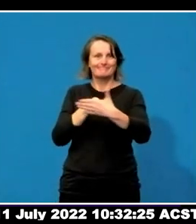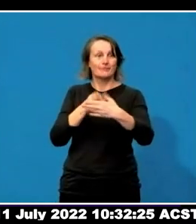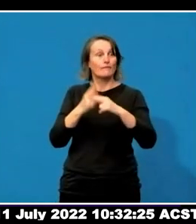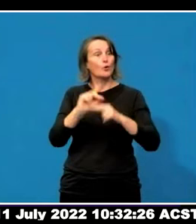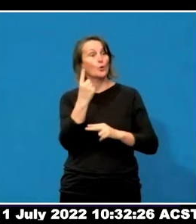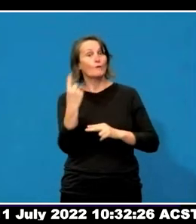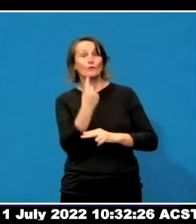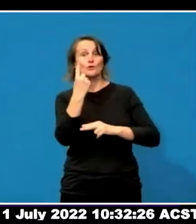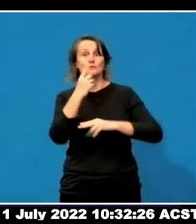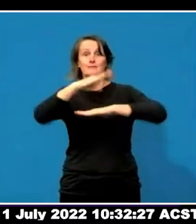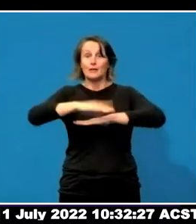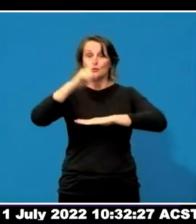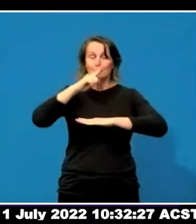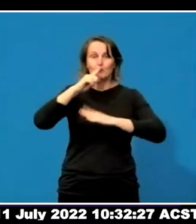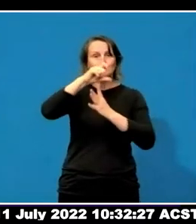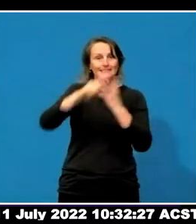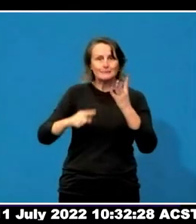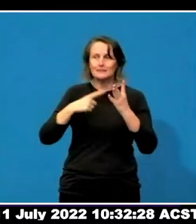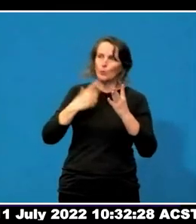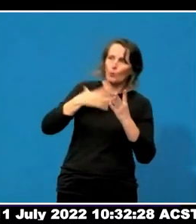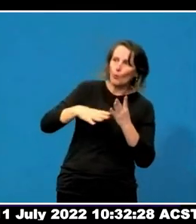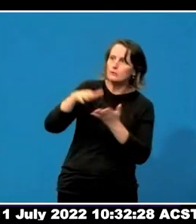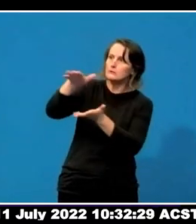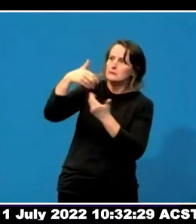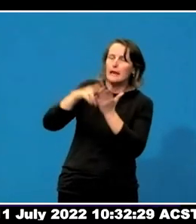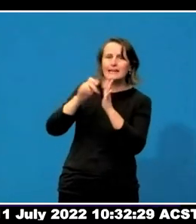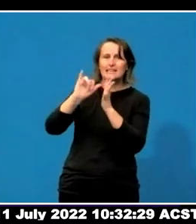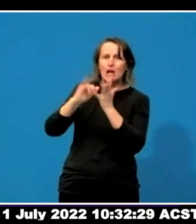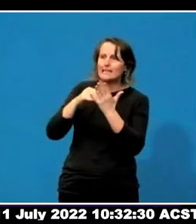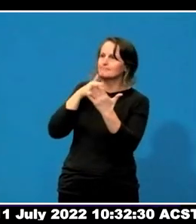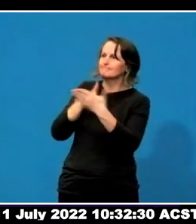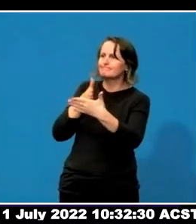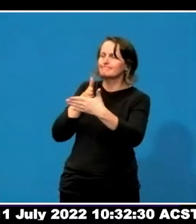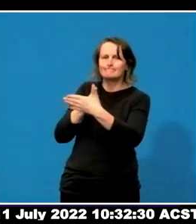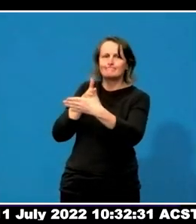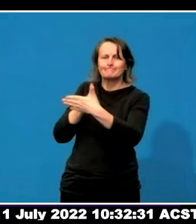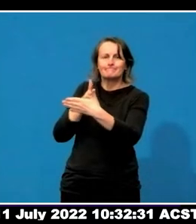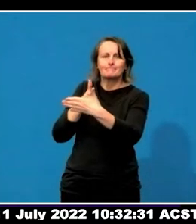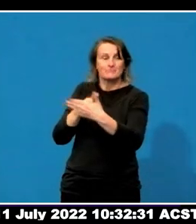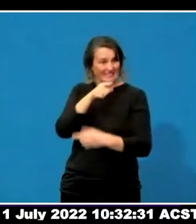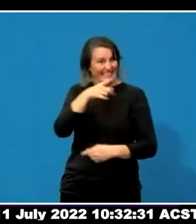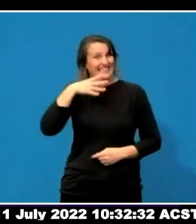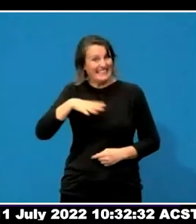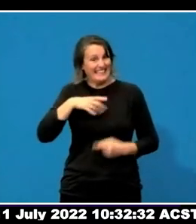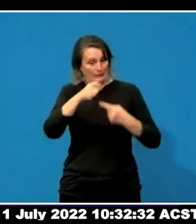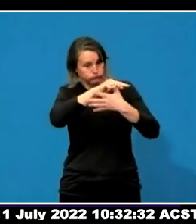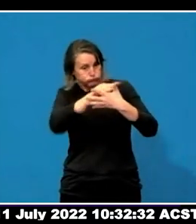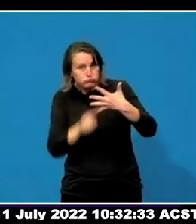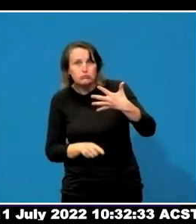accessing the NDIS to the extent that appears to be warranted by their needs and by the statutory eligibility criteria.